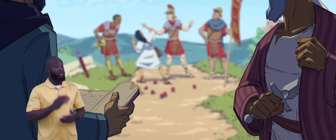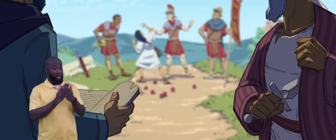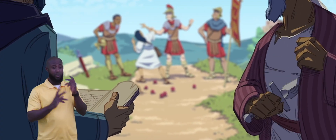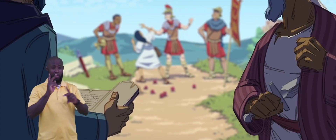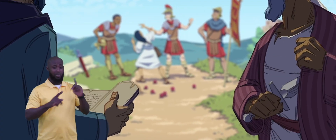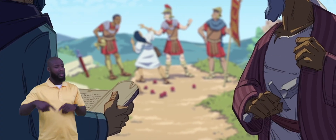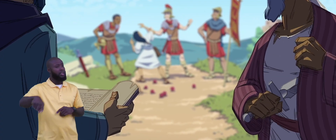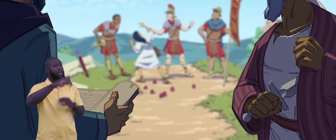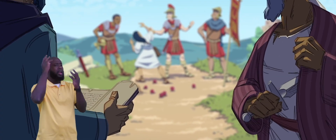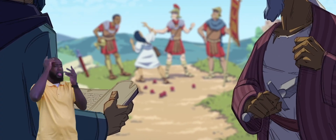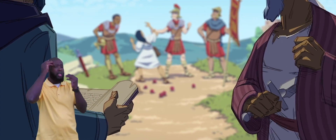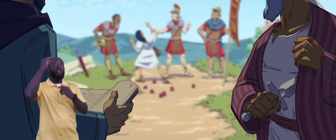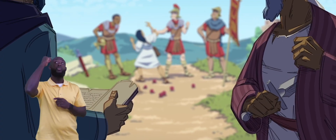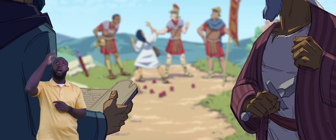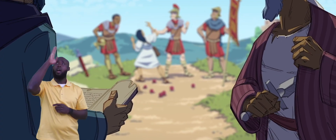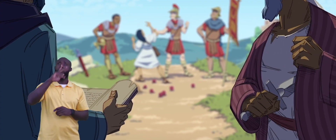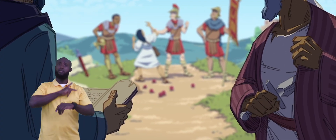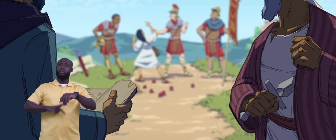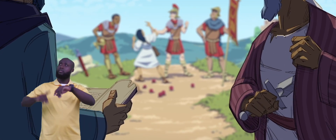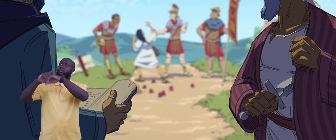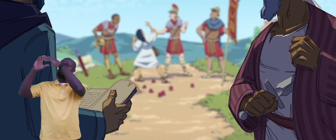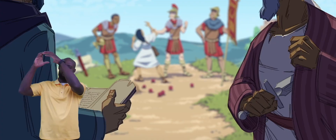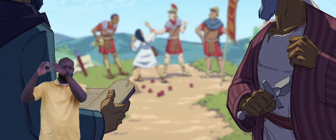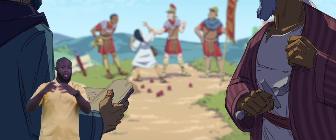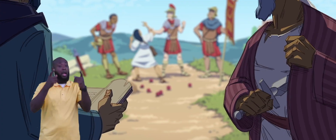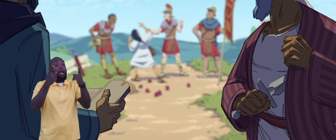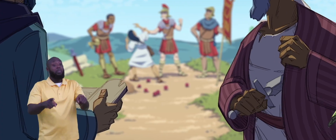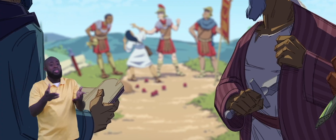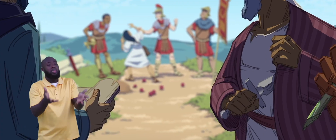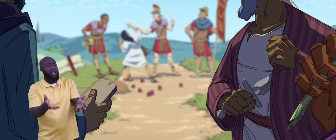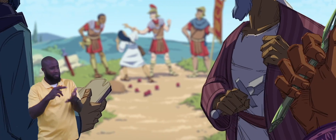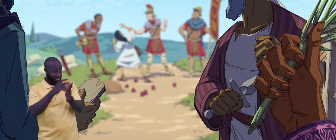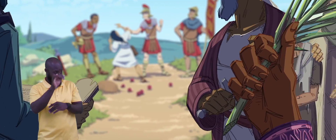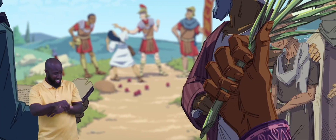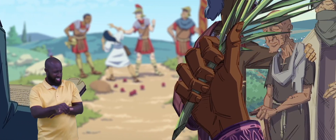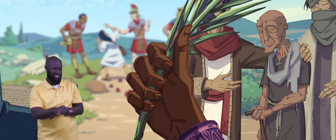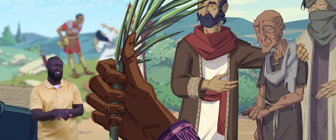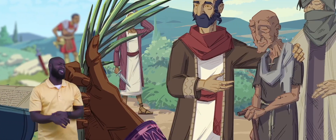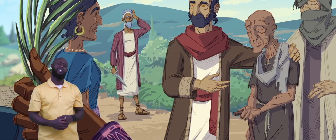Jon: And this is what some people thought of as the Kingdom of God.